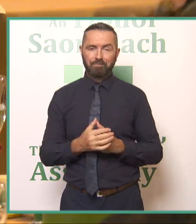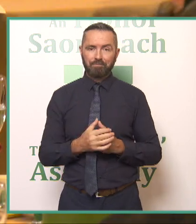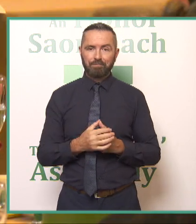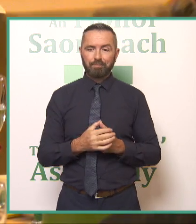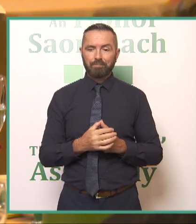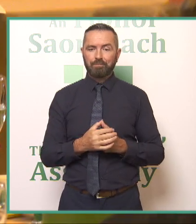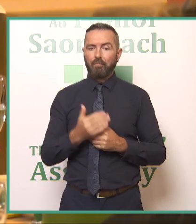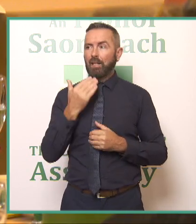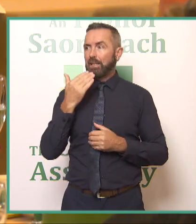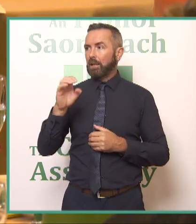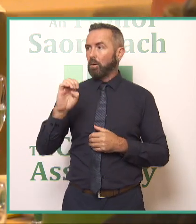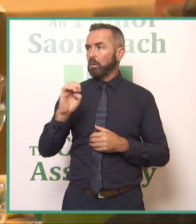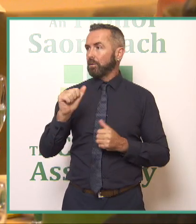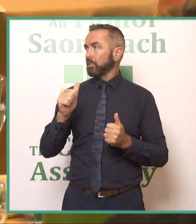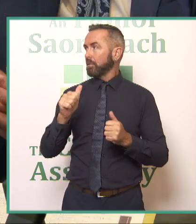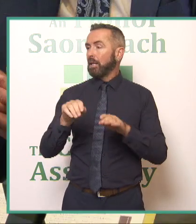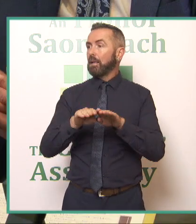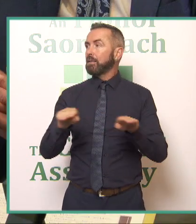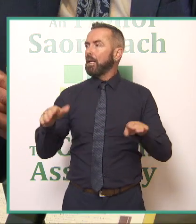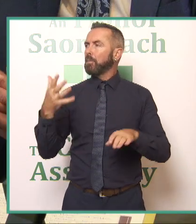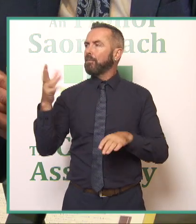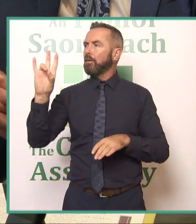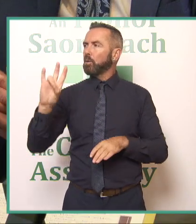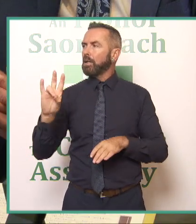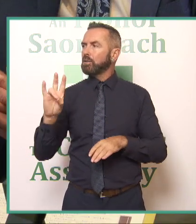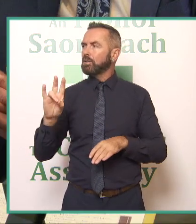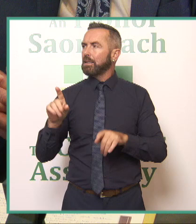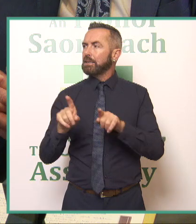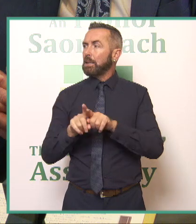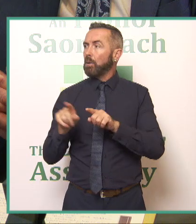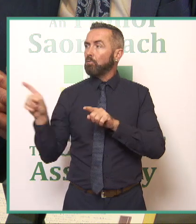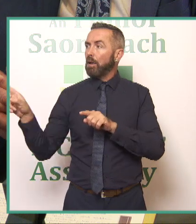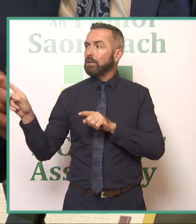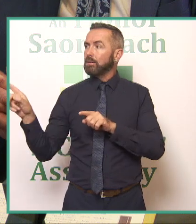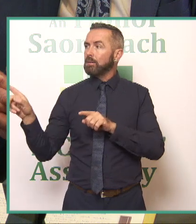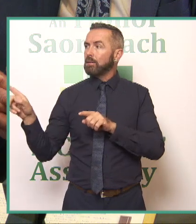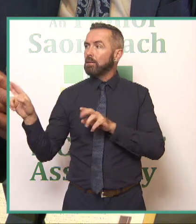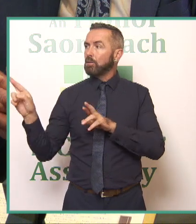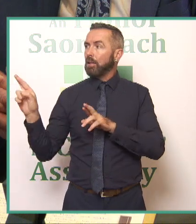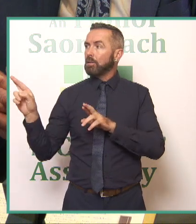thank you Owen and I think is table five's question to follow up on on that uh NASA what's